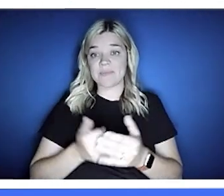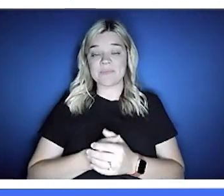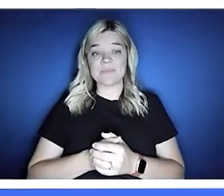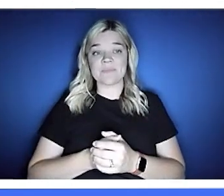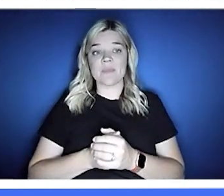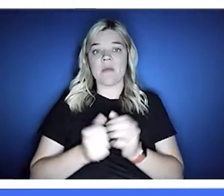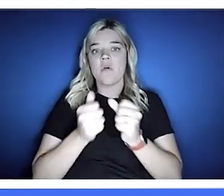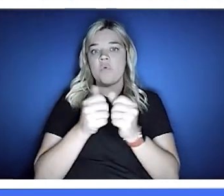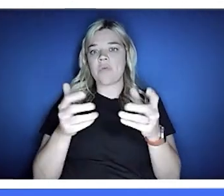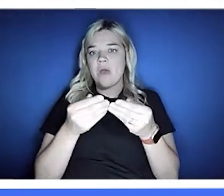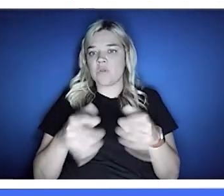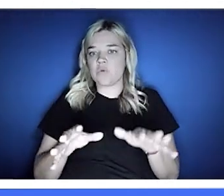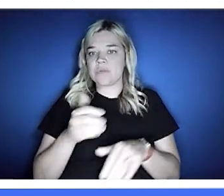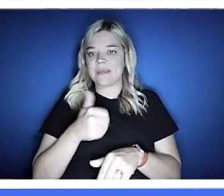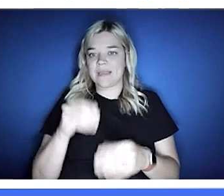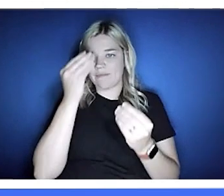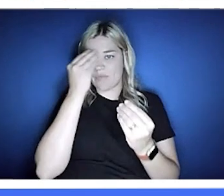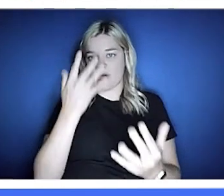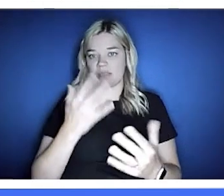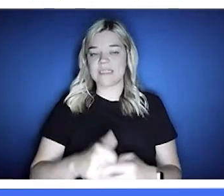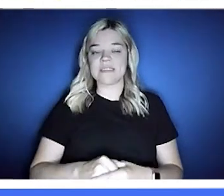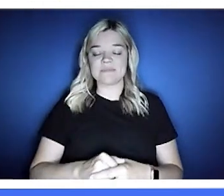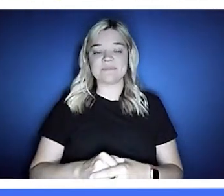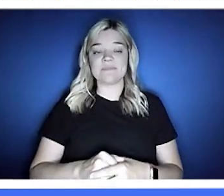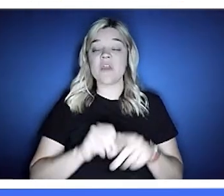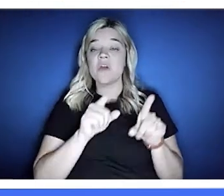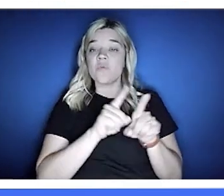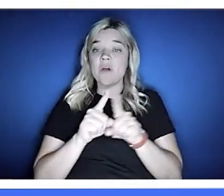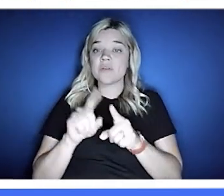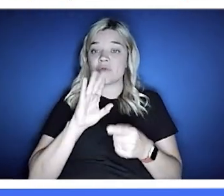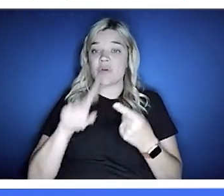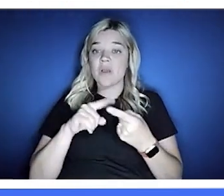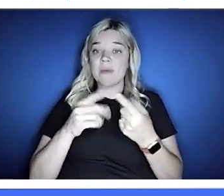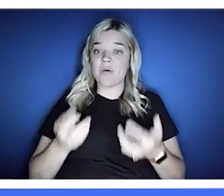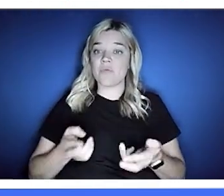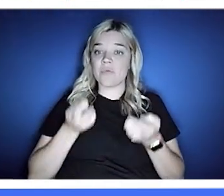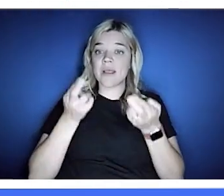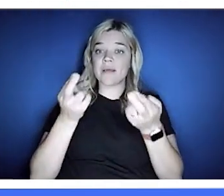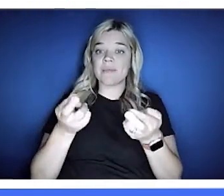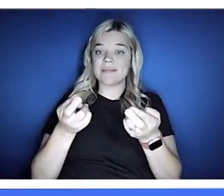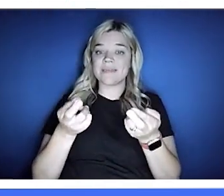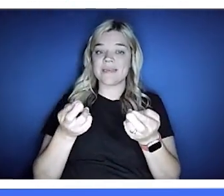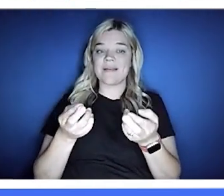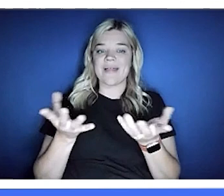losing any of the content. We also talk about recommending tactile graphics as needed.